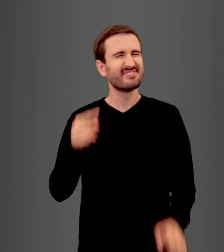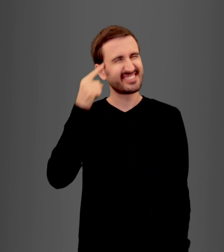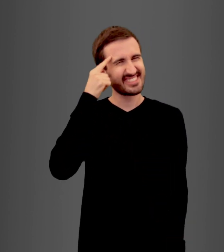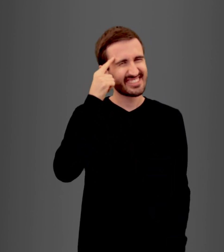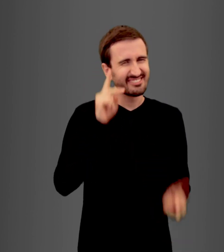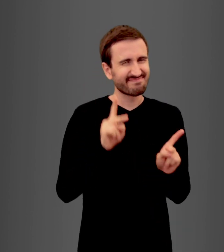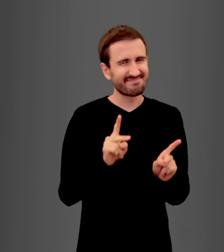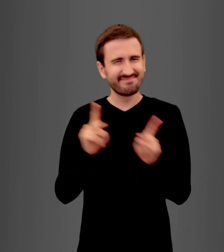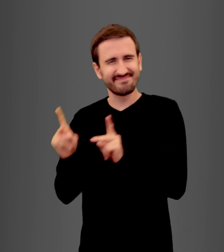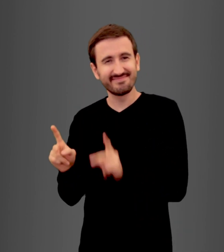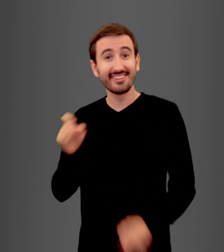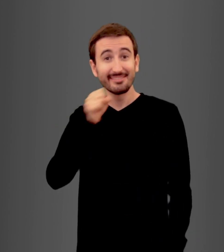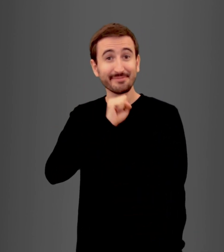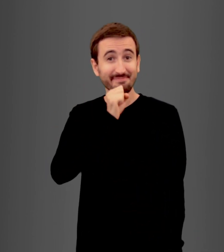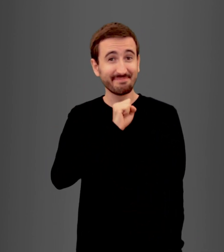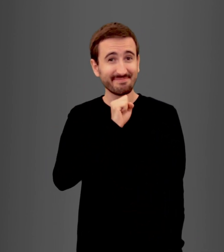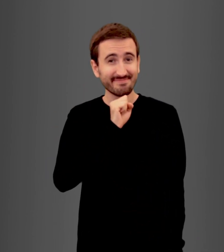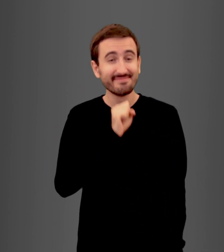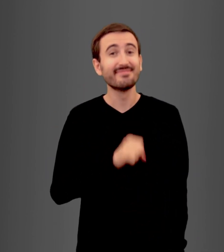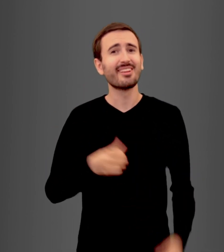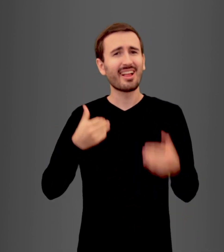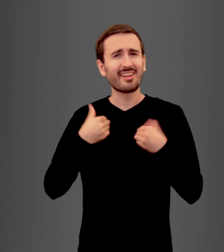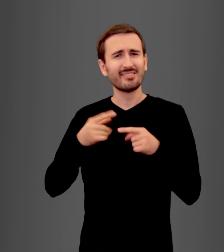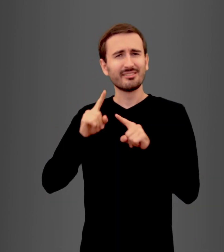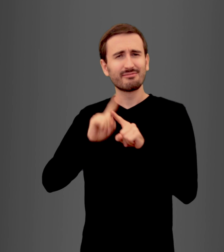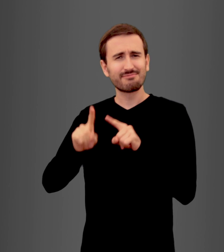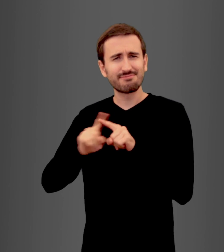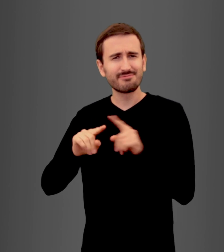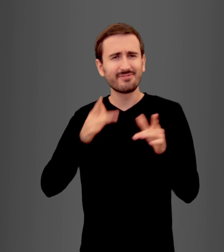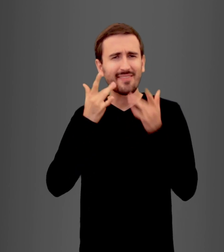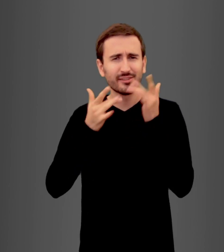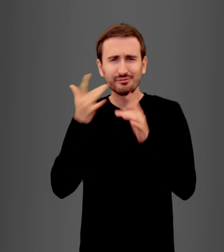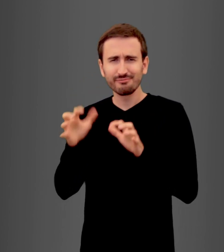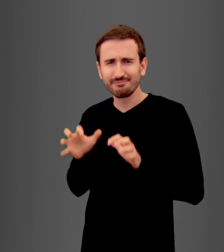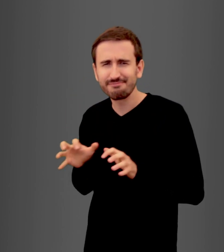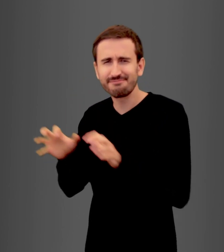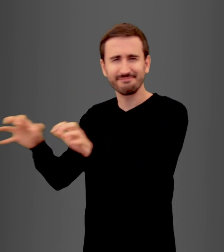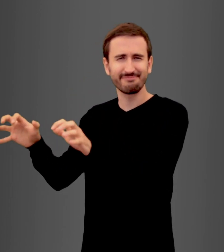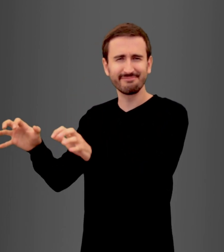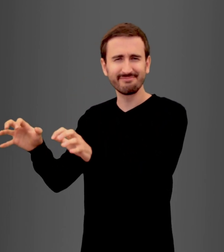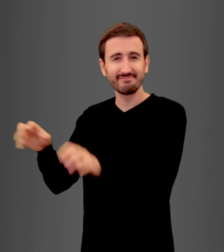Think of ice cream and all of its many flavors.